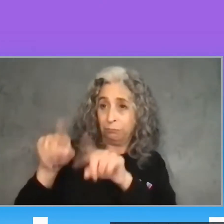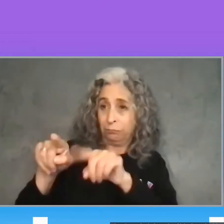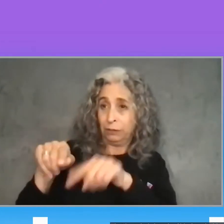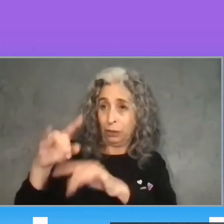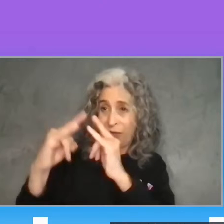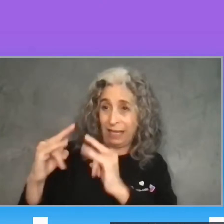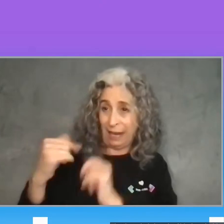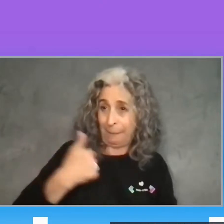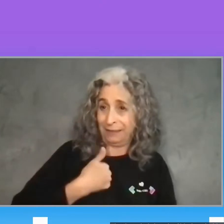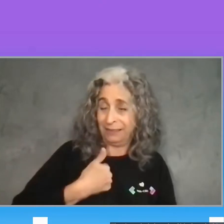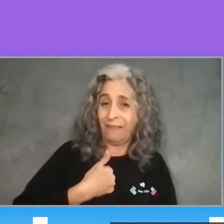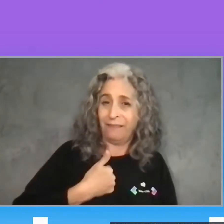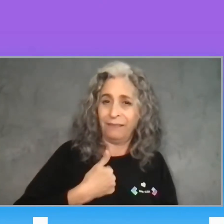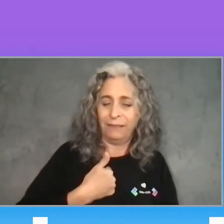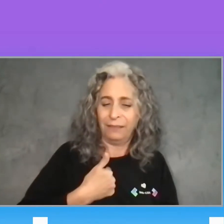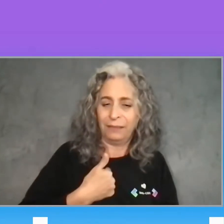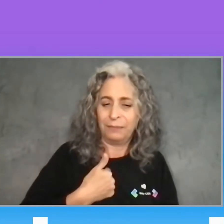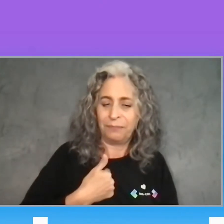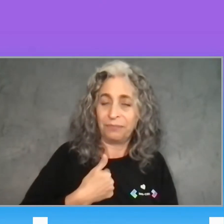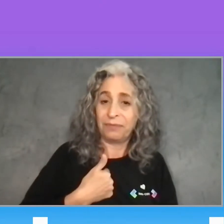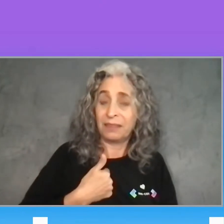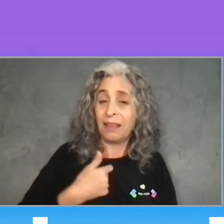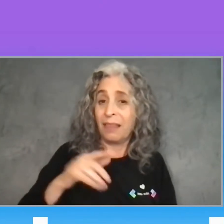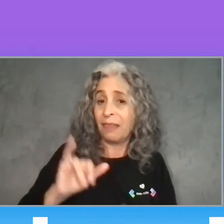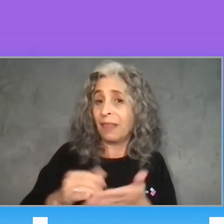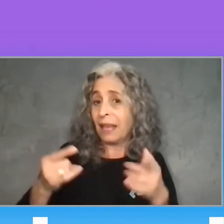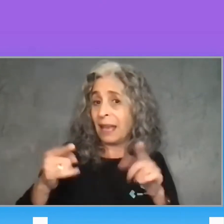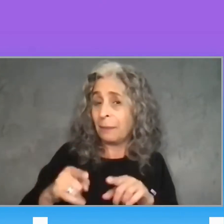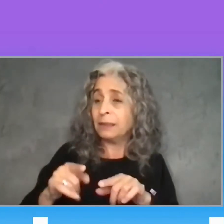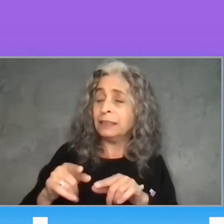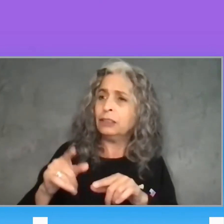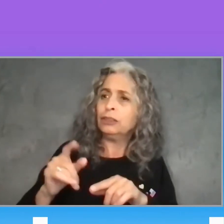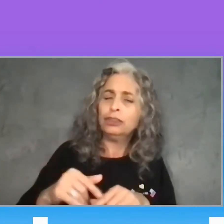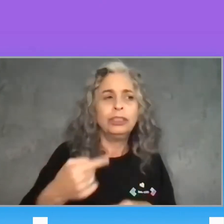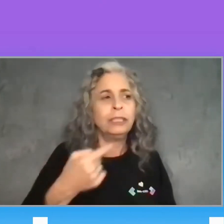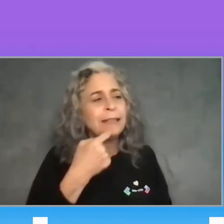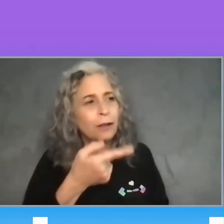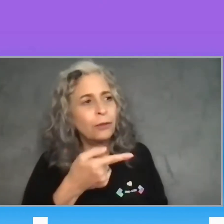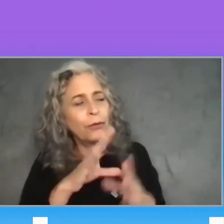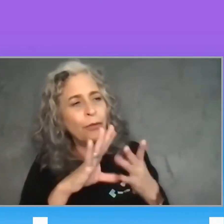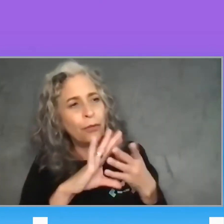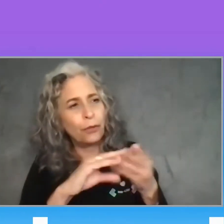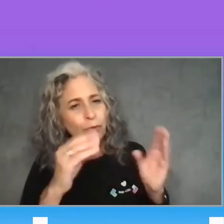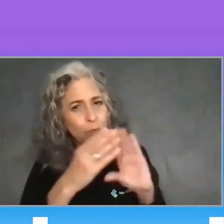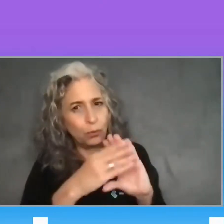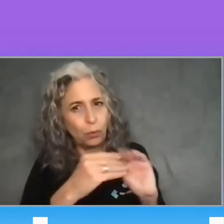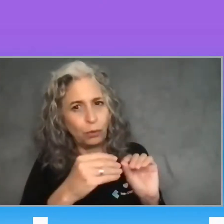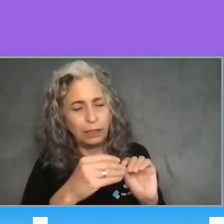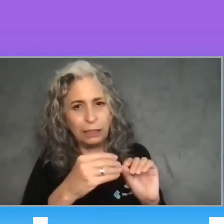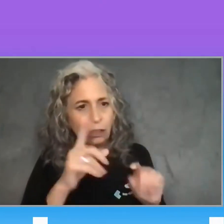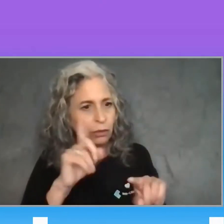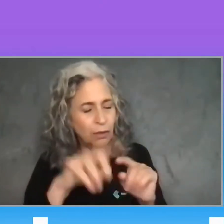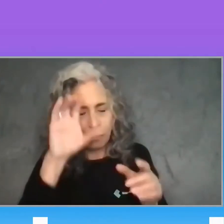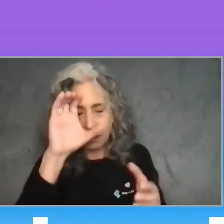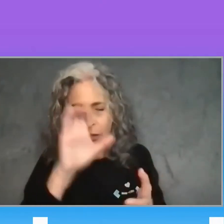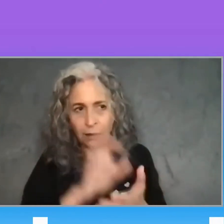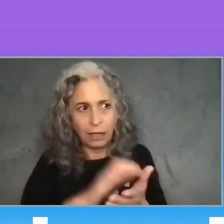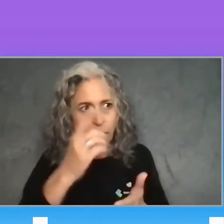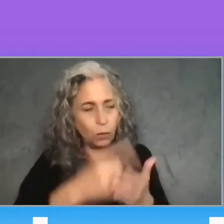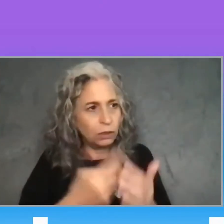the camp, and which I did. And as she tells it, she couldn't